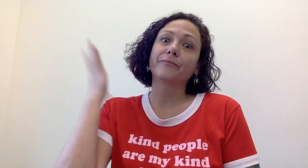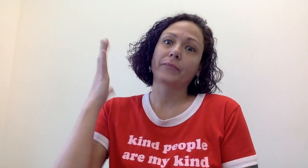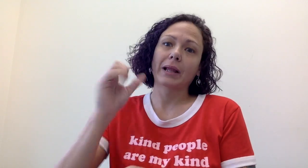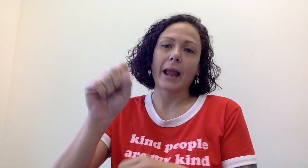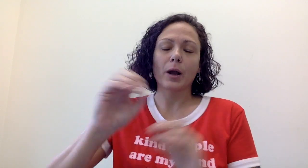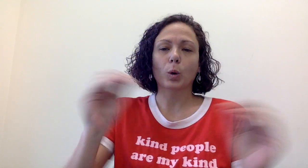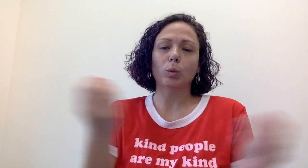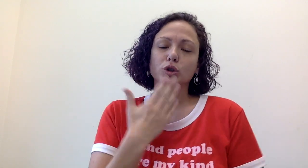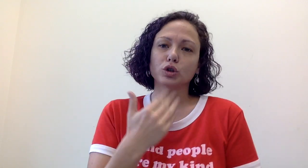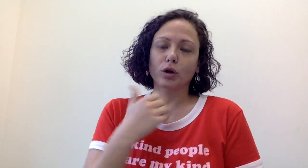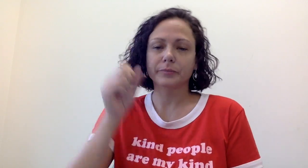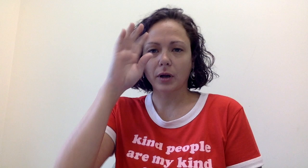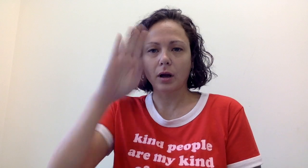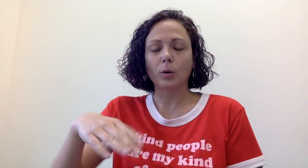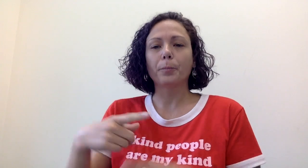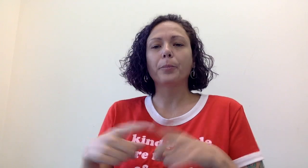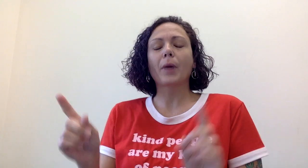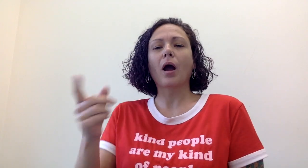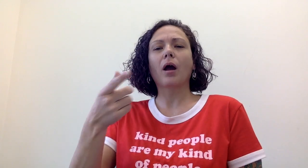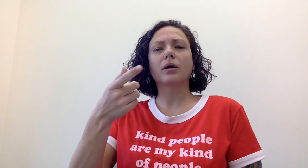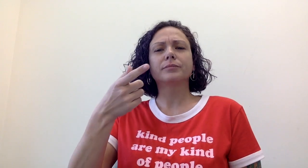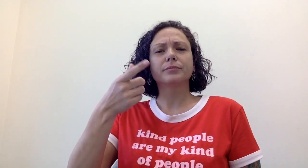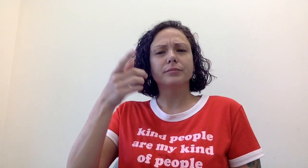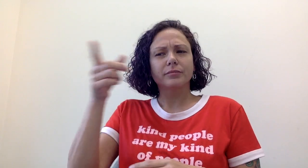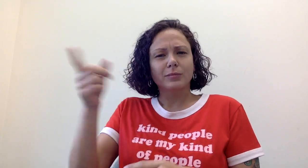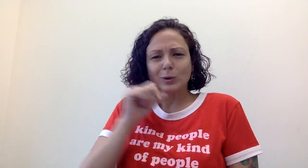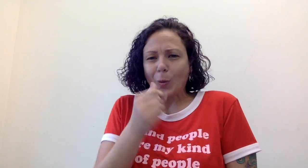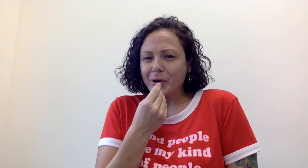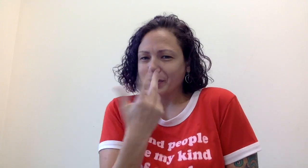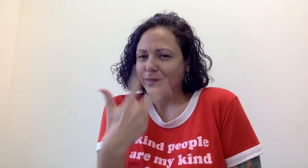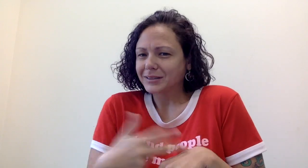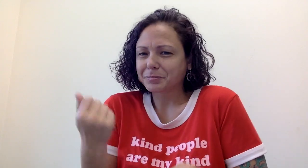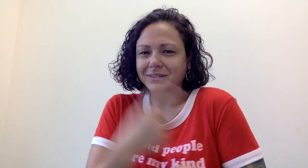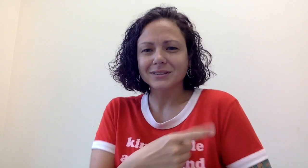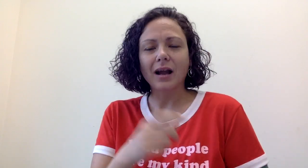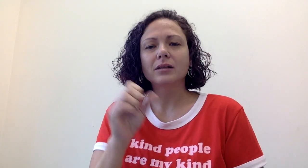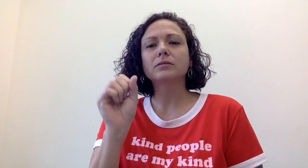Oh, of course, they didn't have sugar back then, but the bottom line is that they do not eat 3 times a day.